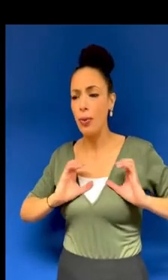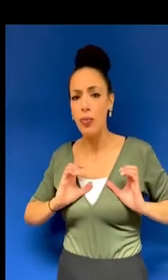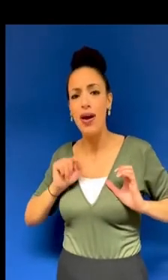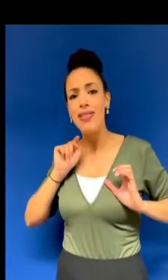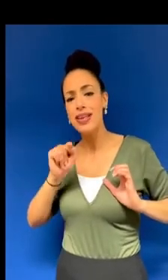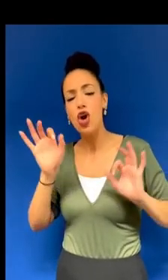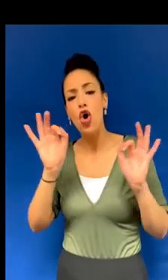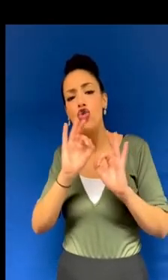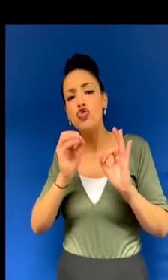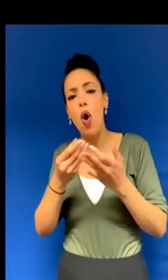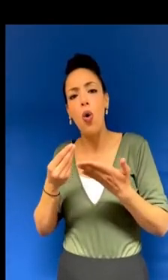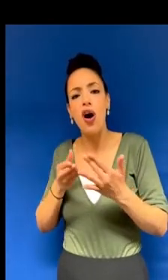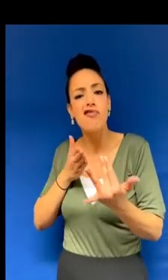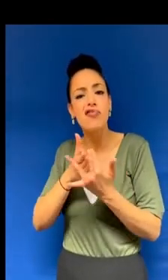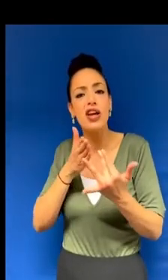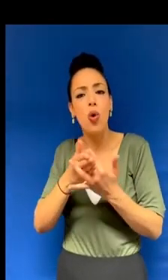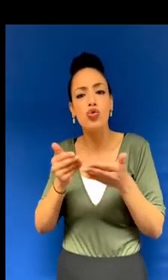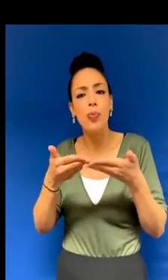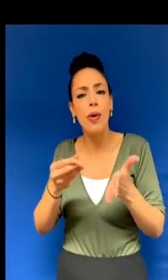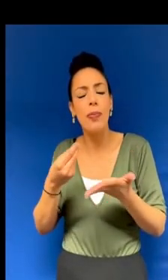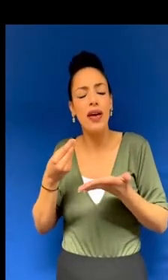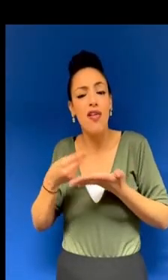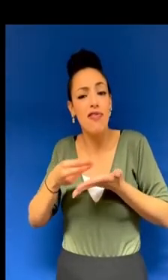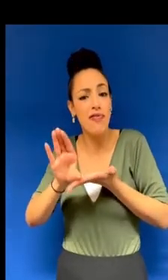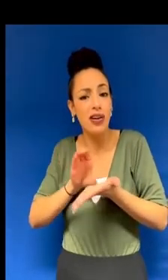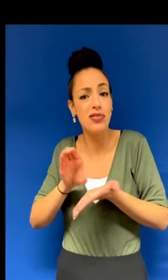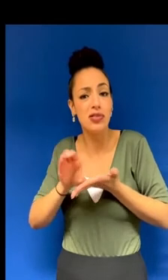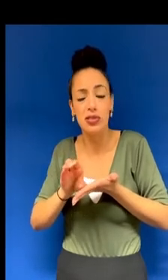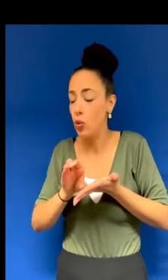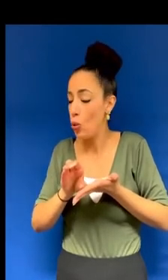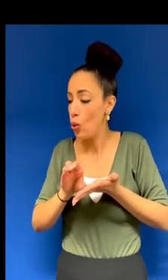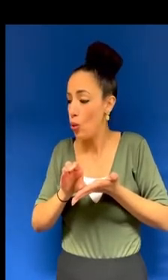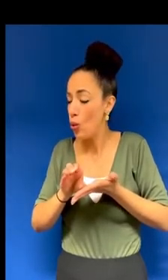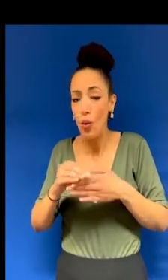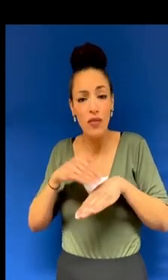live in. Overcrowded, lack of money, no food, in some situations it's quite heartbreaking for me.